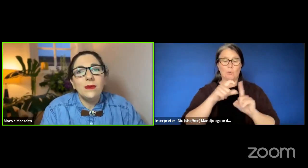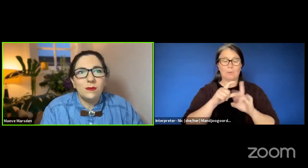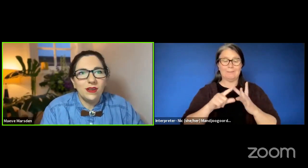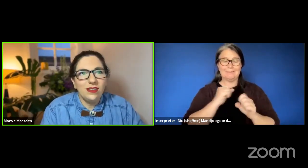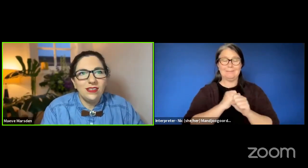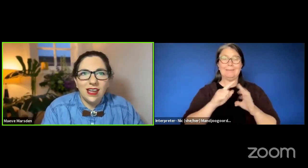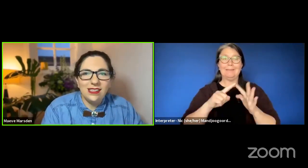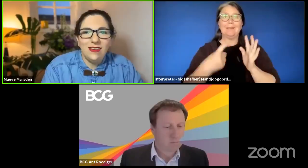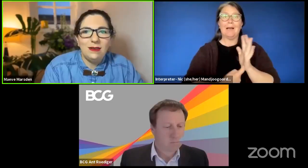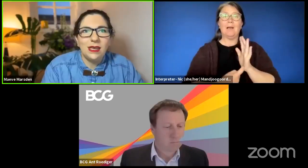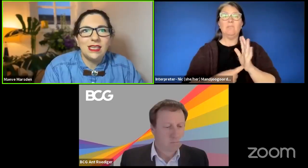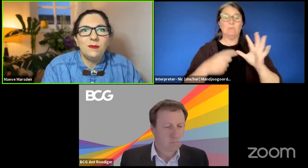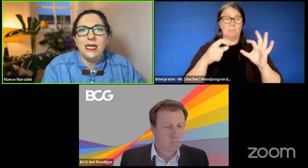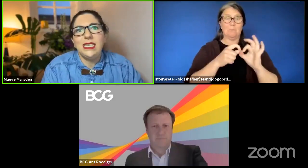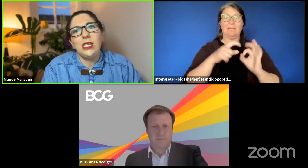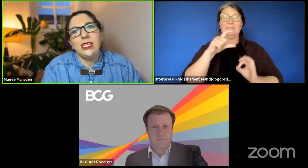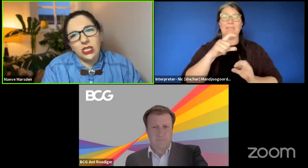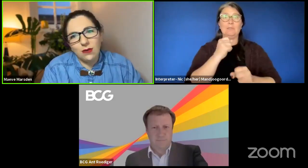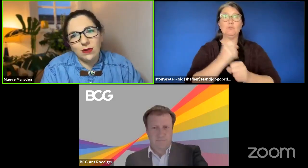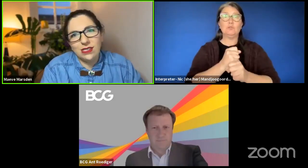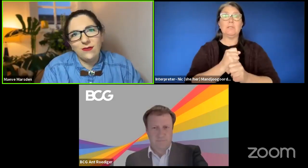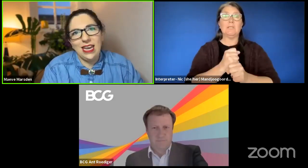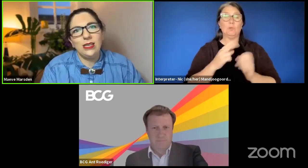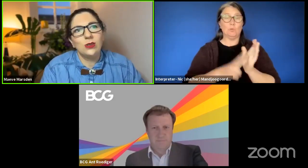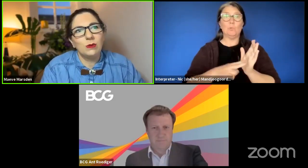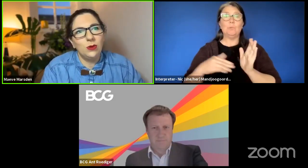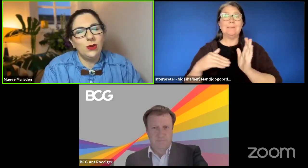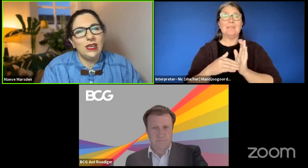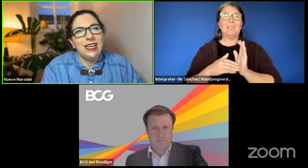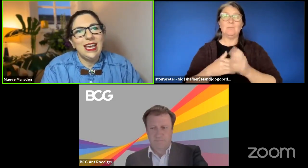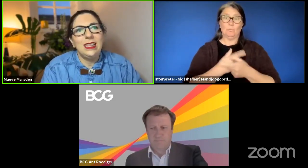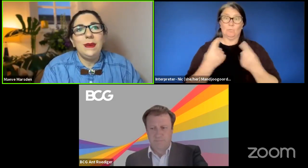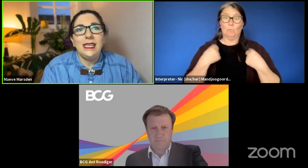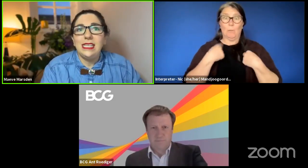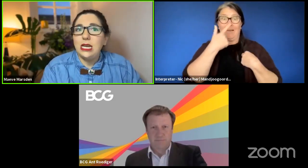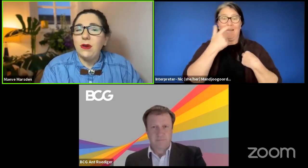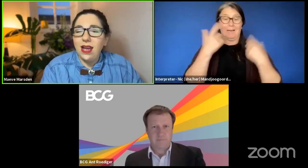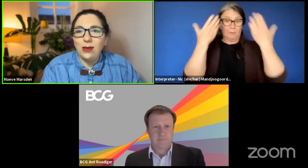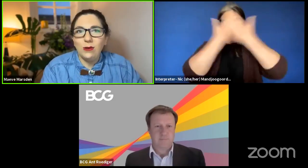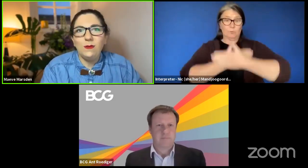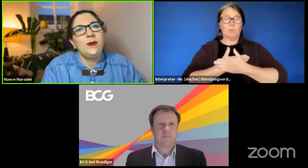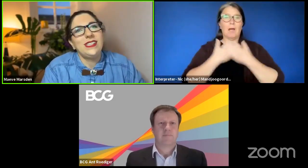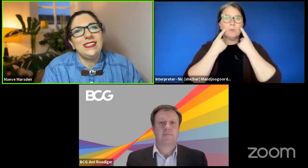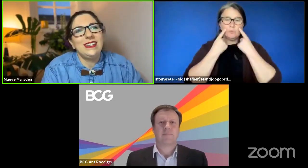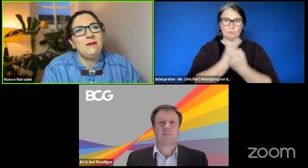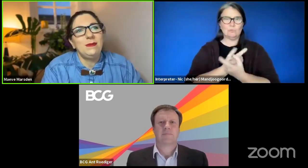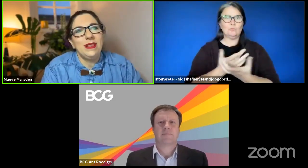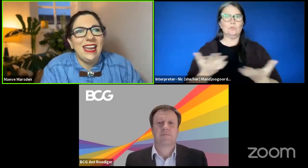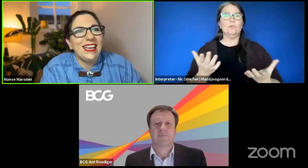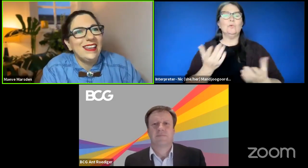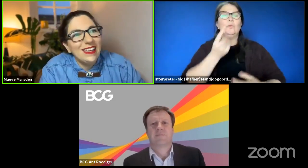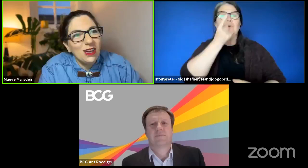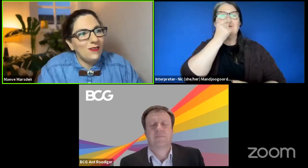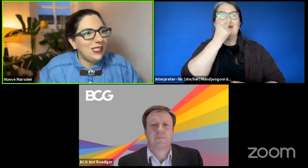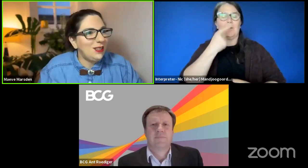boston consulting Group Australia and New Zealand. where We're only able to bring it to me We're only able to bring you tonight's event because the base AJ is generous financial support. and the